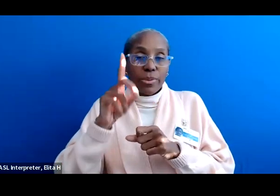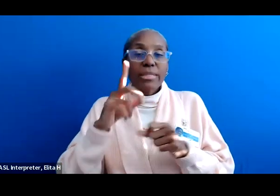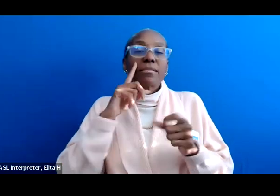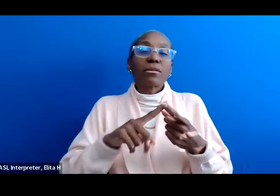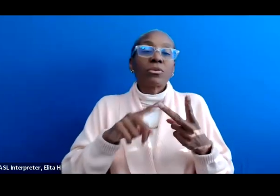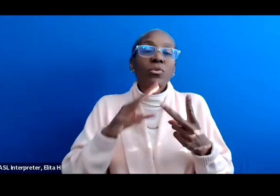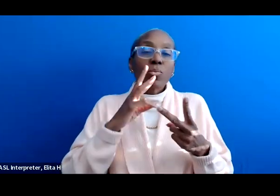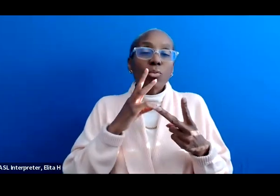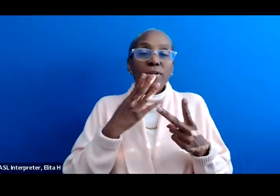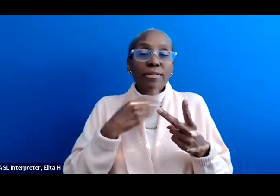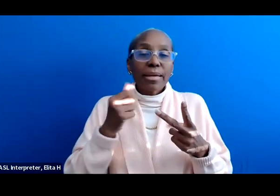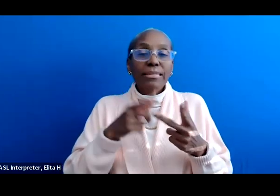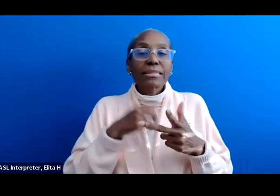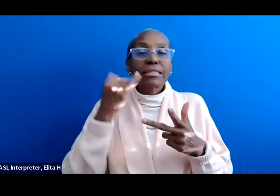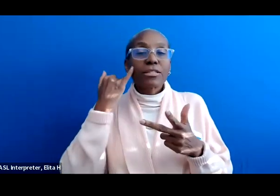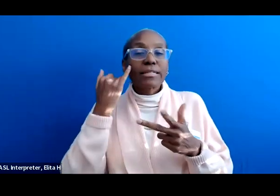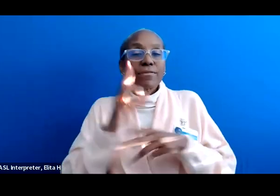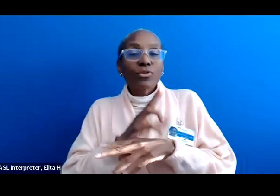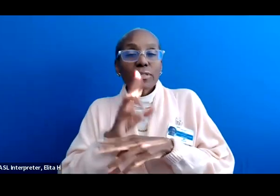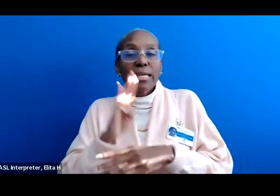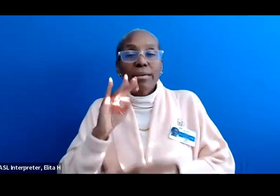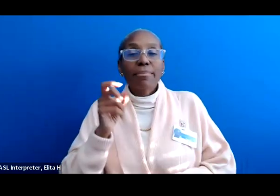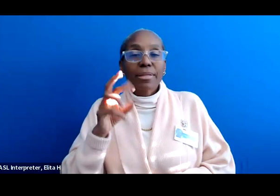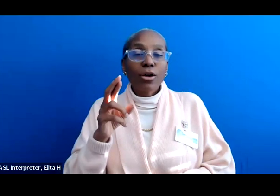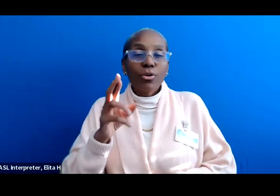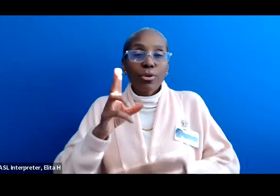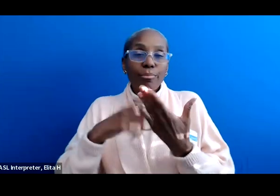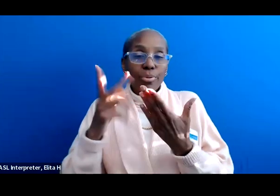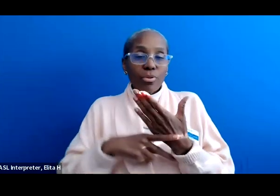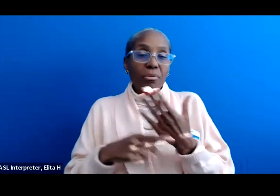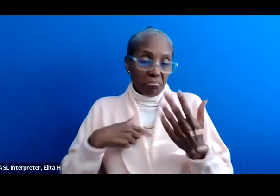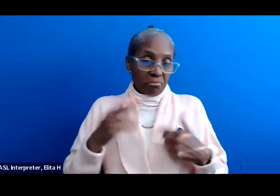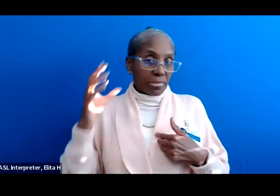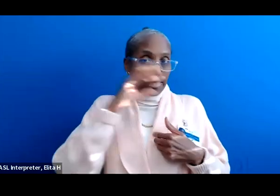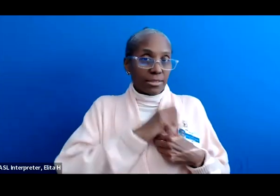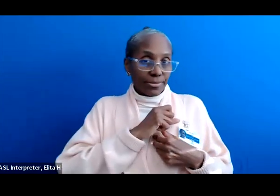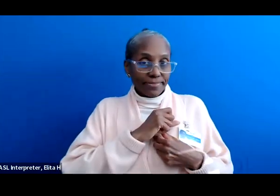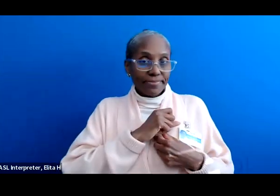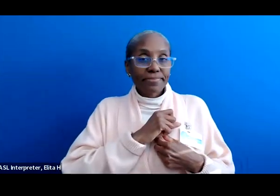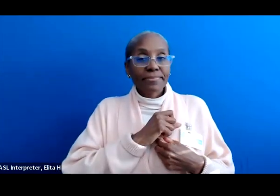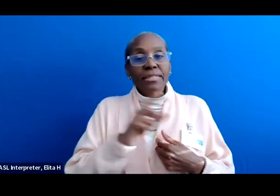If you're on a bladder program, which I would assume that you would be at T12,